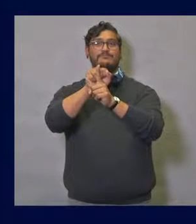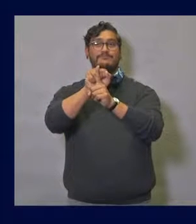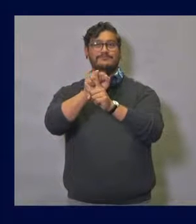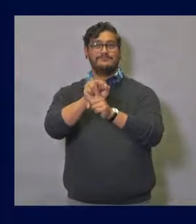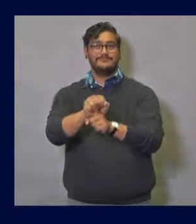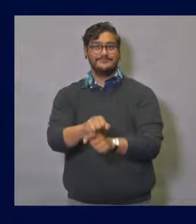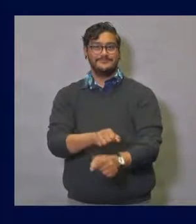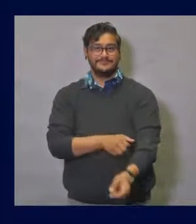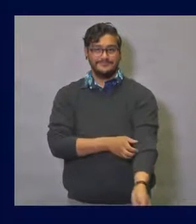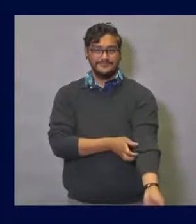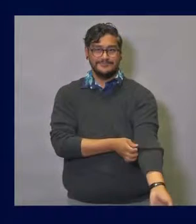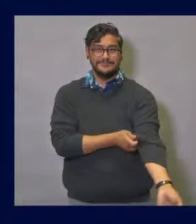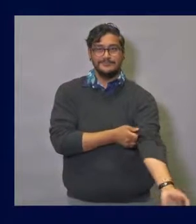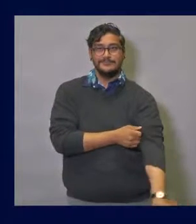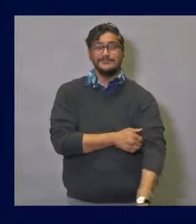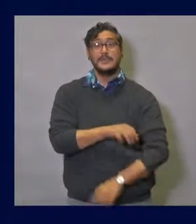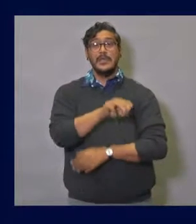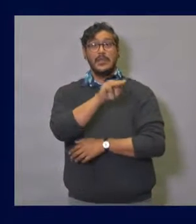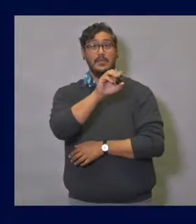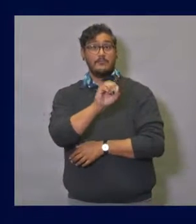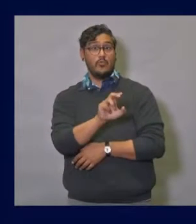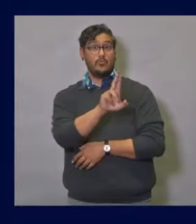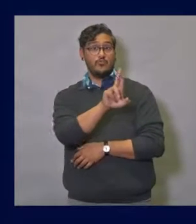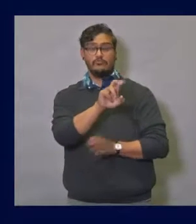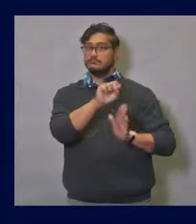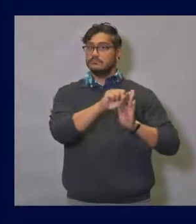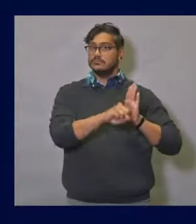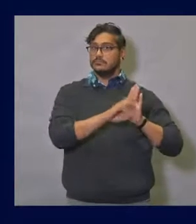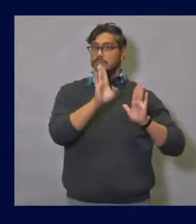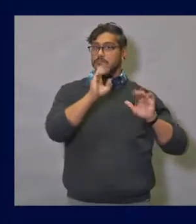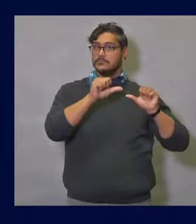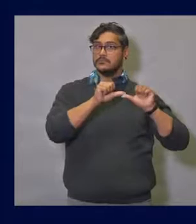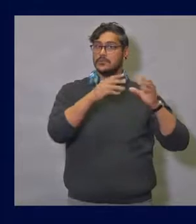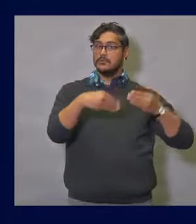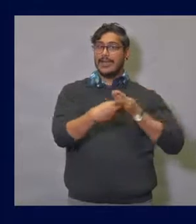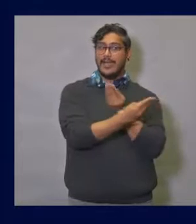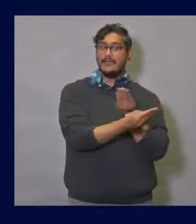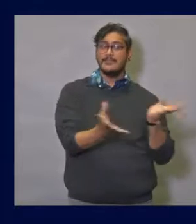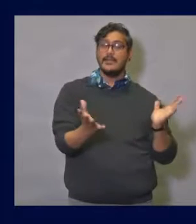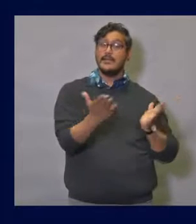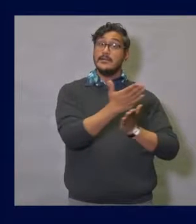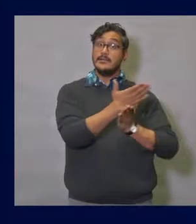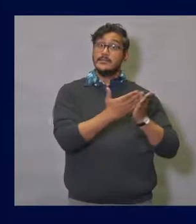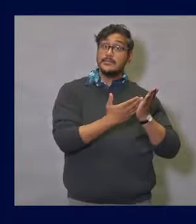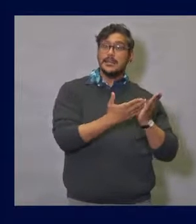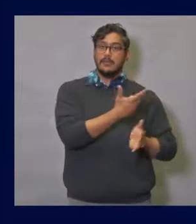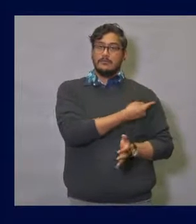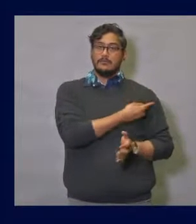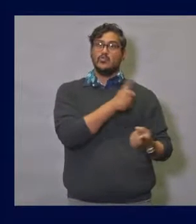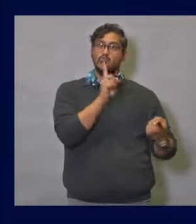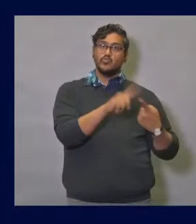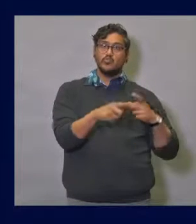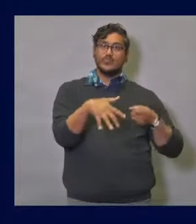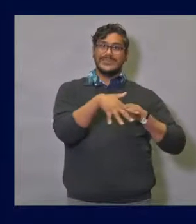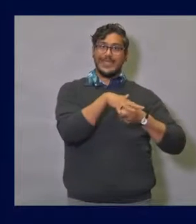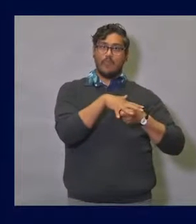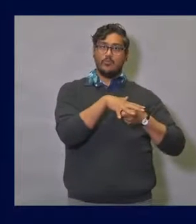ACCOMPLISH THE STATE'S VACCINATION GOALS.